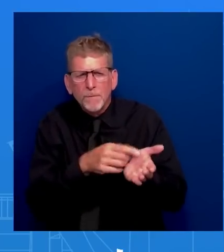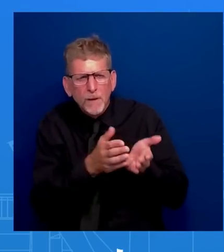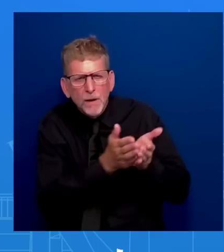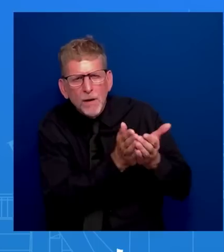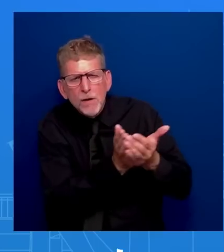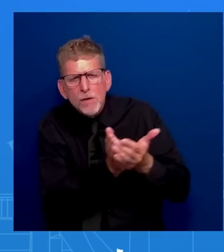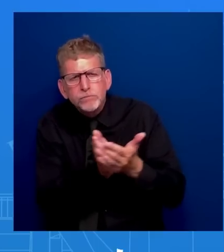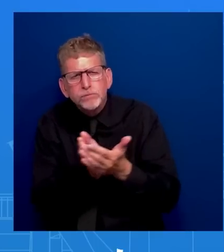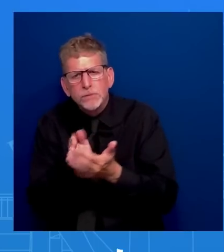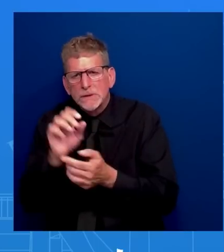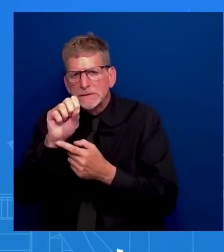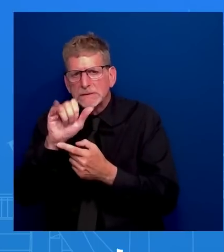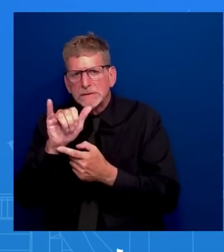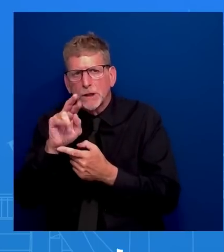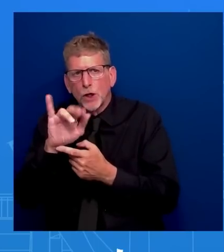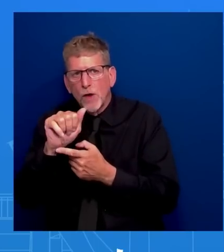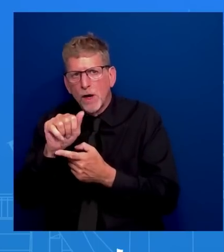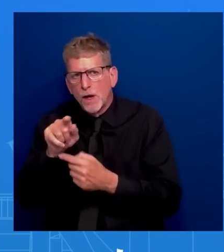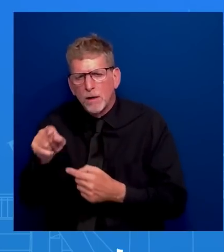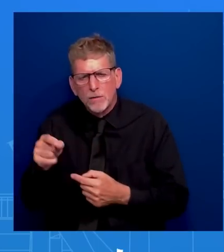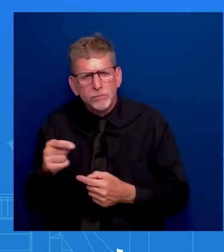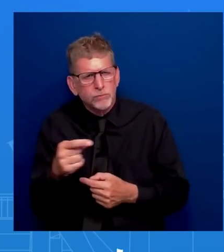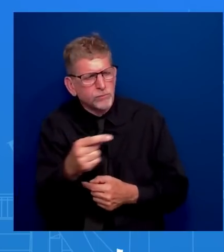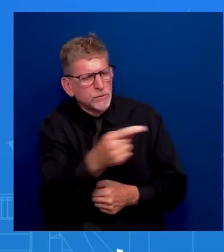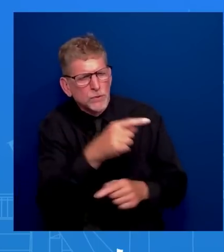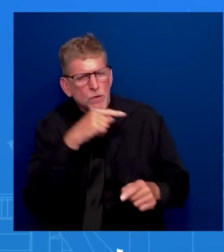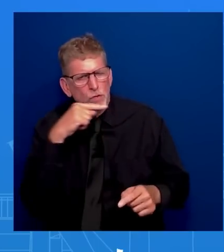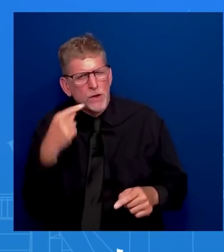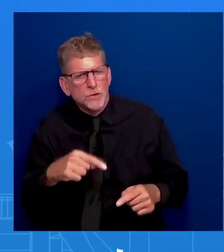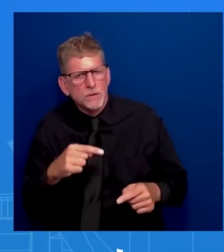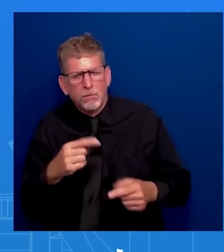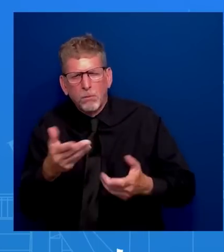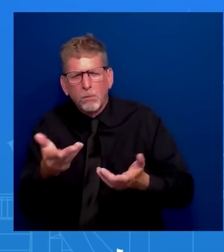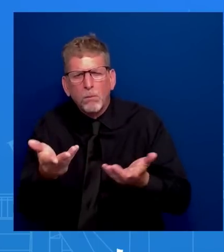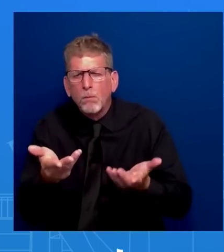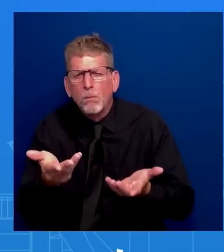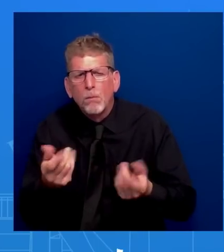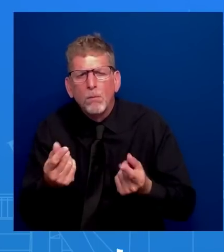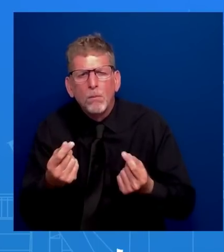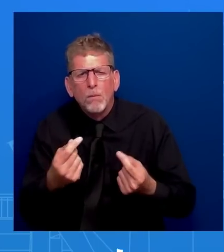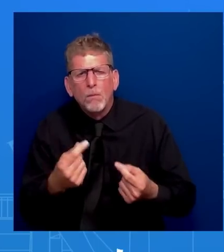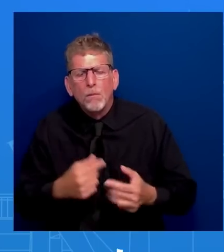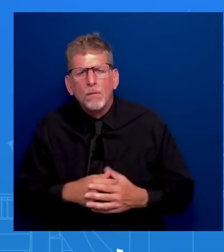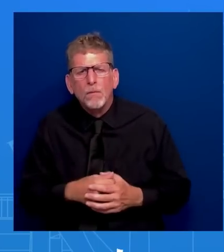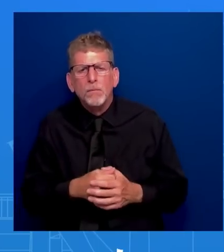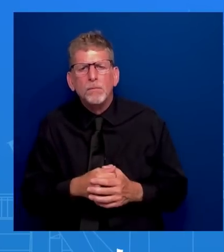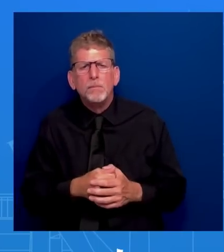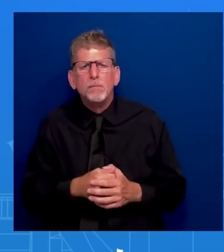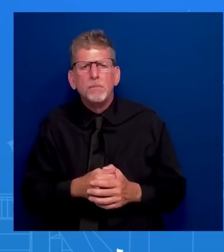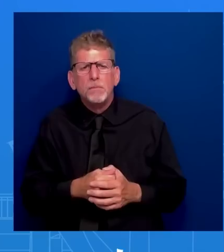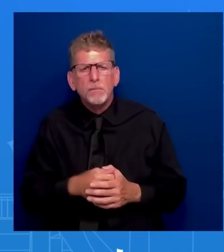you know, how concerned the U.S. is about this, but also, was there any outreach to Turkish officials since it was a Turkish strait. Ms. Jean-Pierre: We don't -- I --